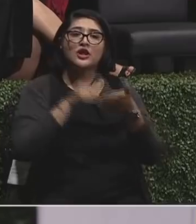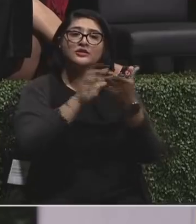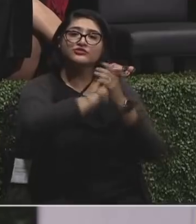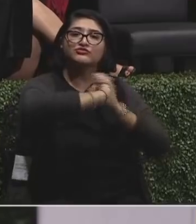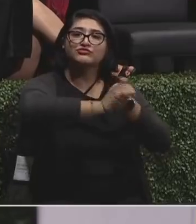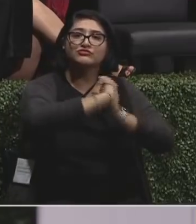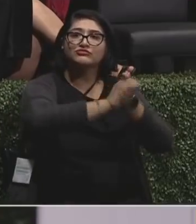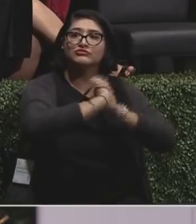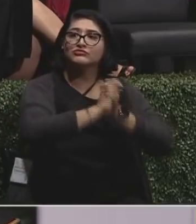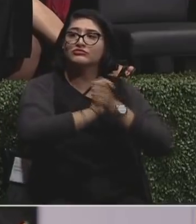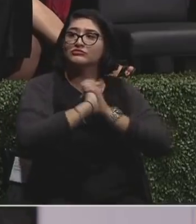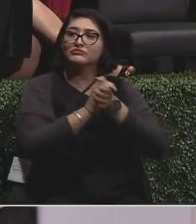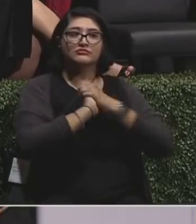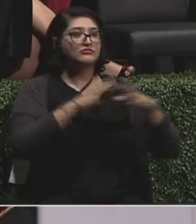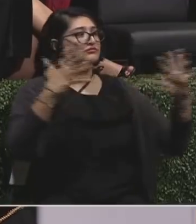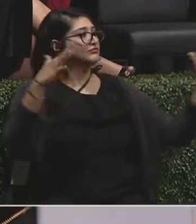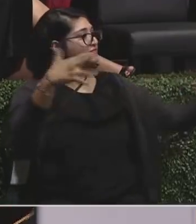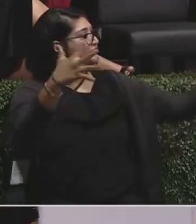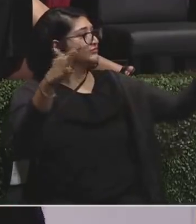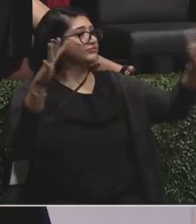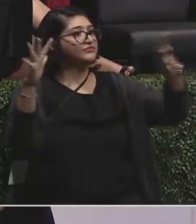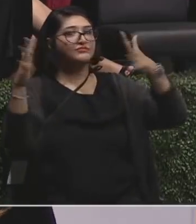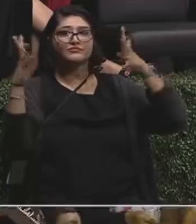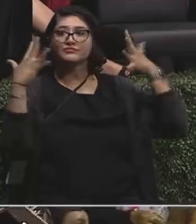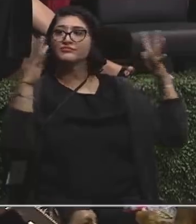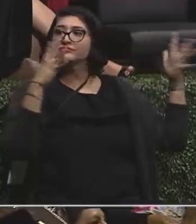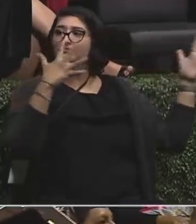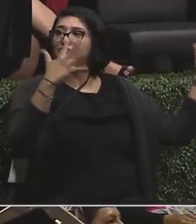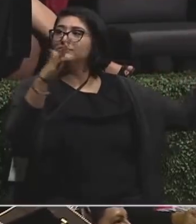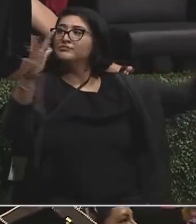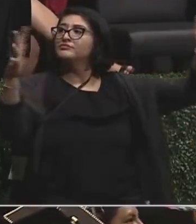AND HELP YOU HOLD UP THROUGH THE HARD TIMES. I'D LIKE ALL THE MOTHERS AND FATHERS OF GRADUATES TO STAND.